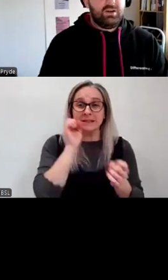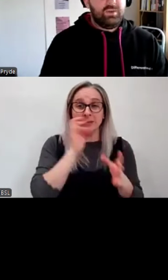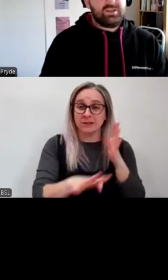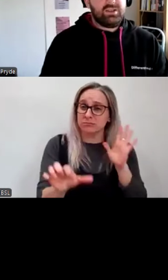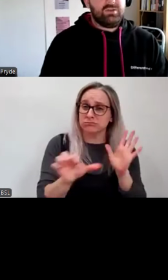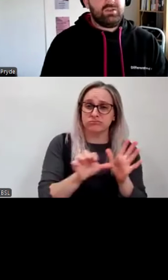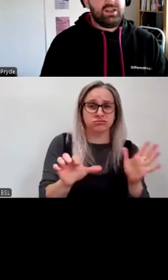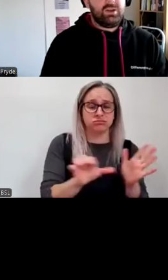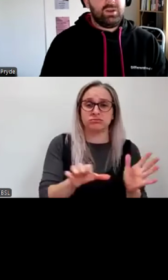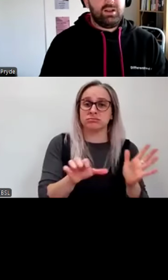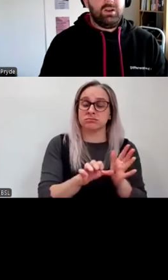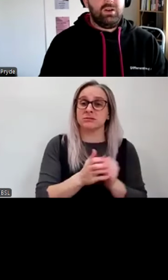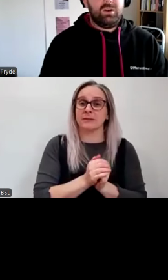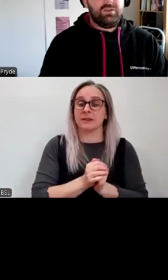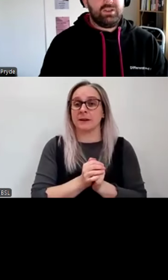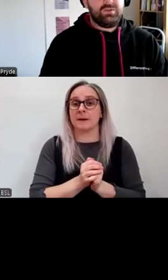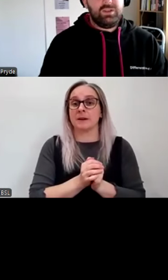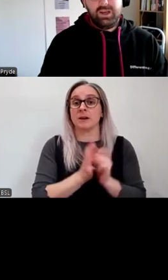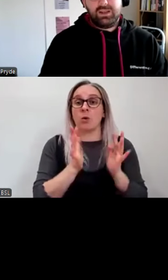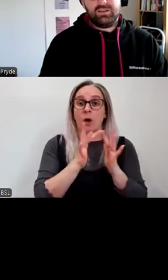Our websites do rely quite a lot on visual feedback.